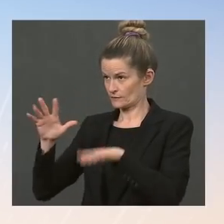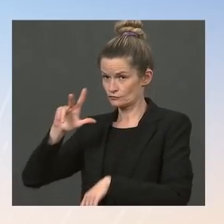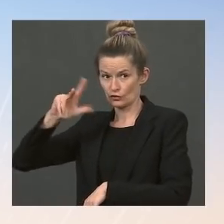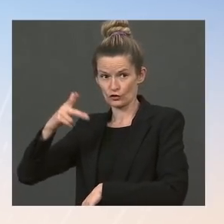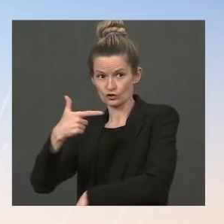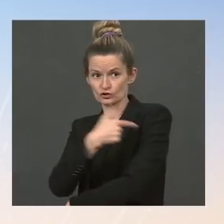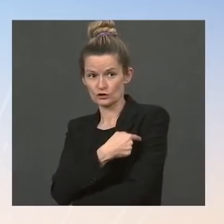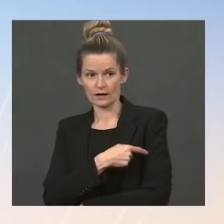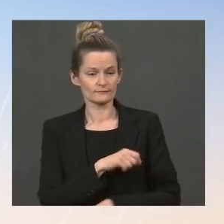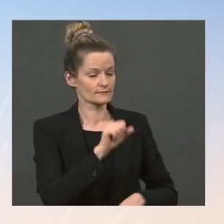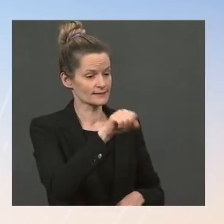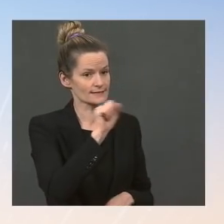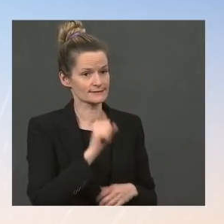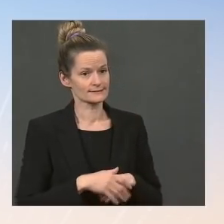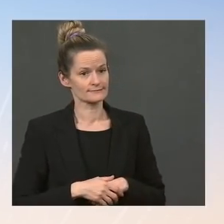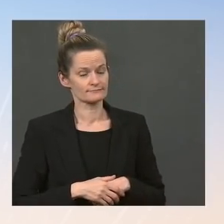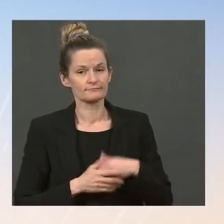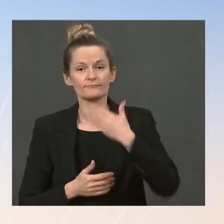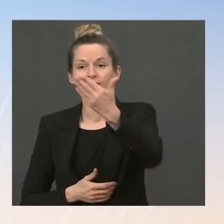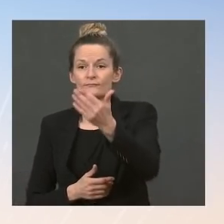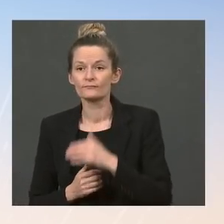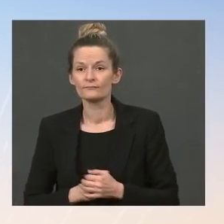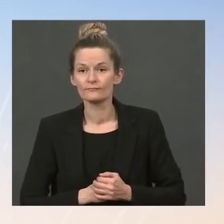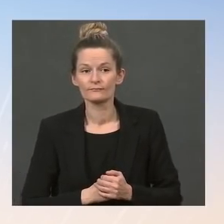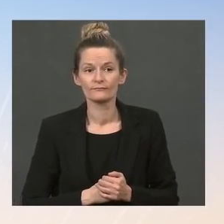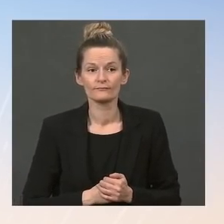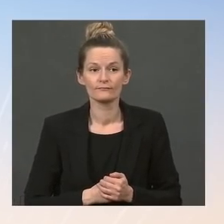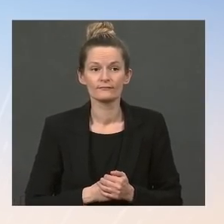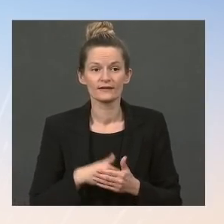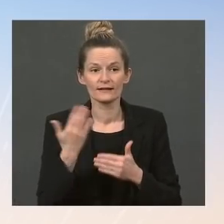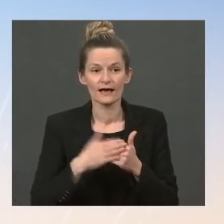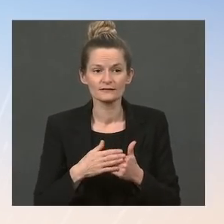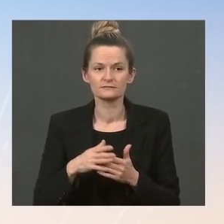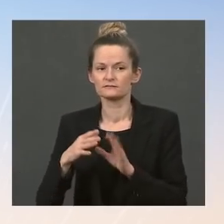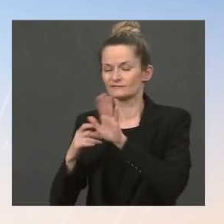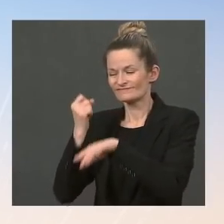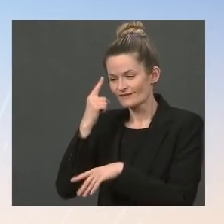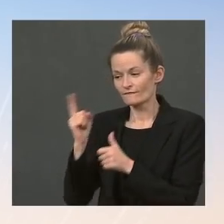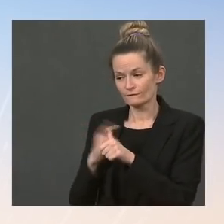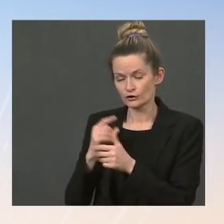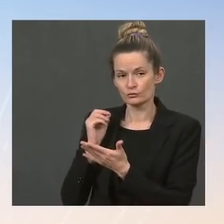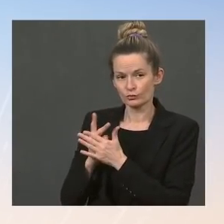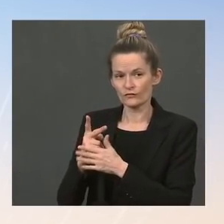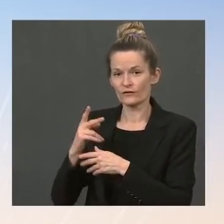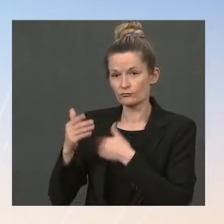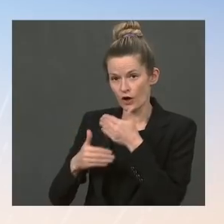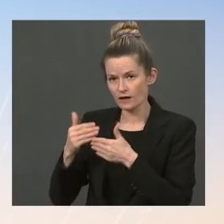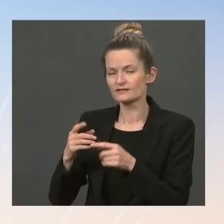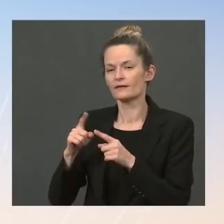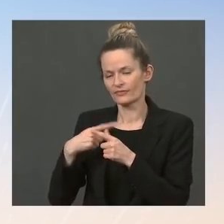The Press: Following up with on what Kelly had asked -- Ms. Psaki: Once it's through the process, of course. Go ahead. The Press: Following up on one of the questions from Kelly, do you have an update